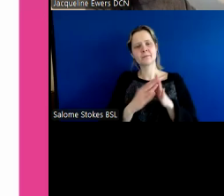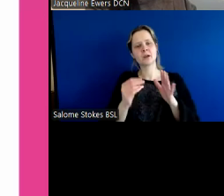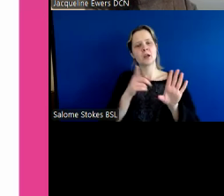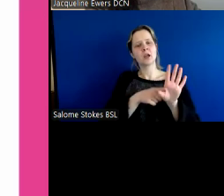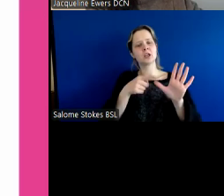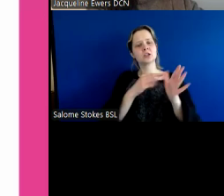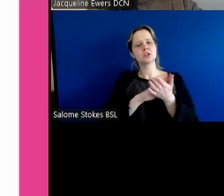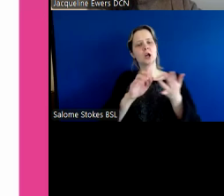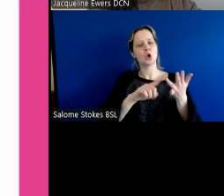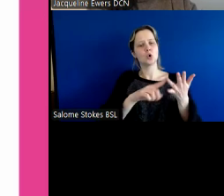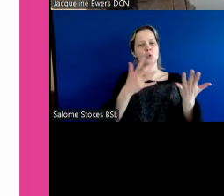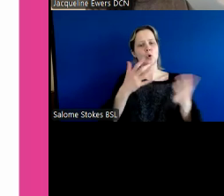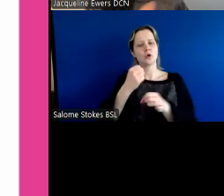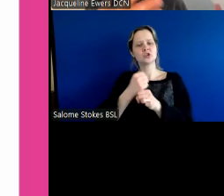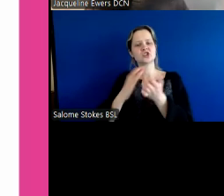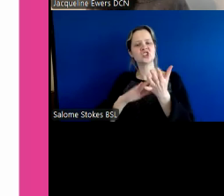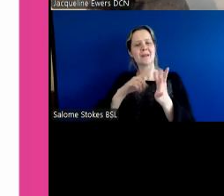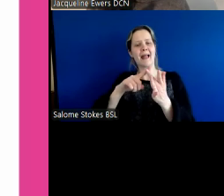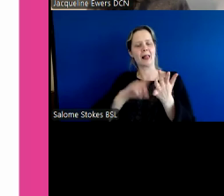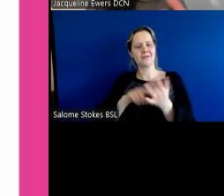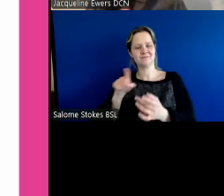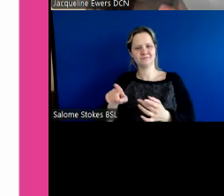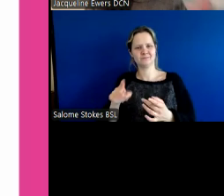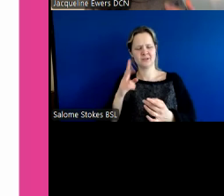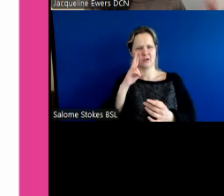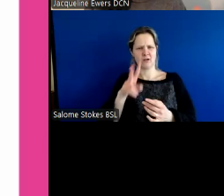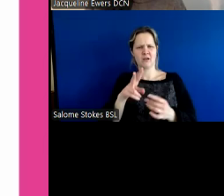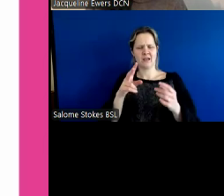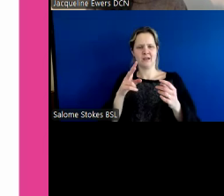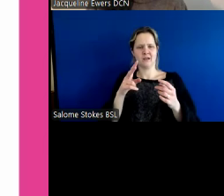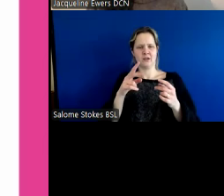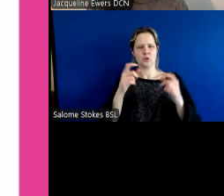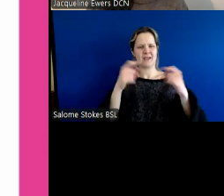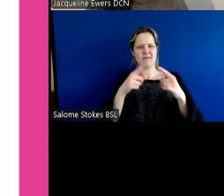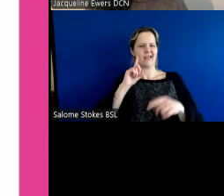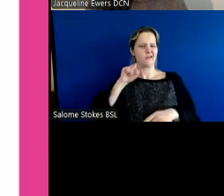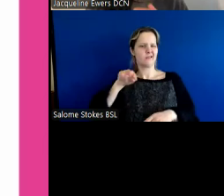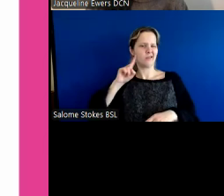if they see that a number of your emails are not being opened over a period of time, they may just direct